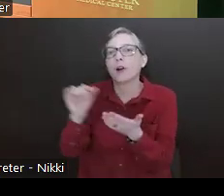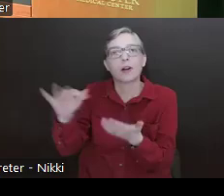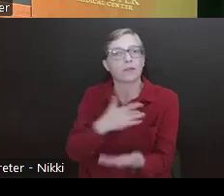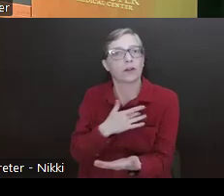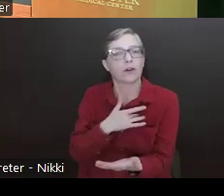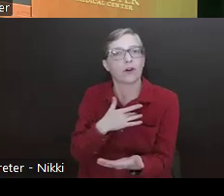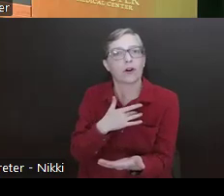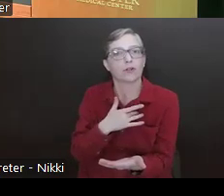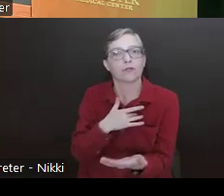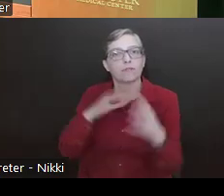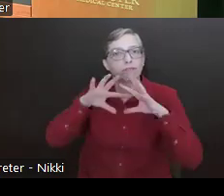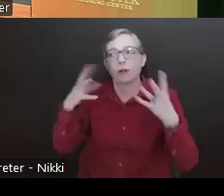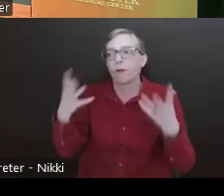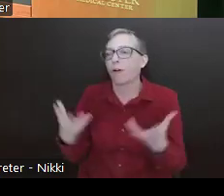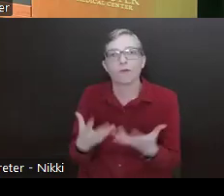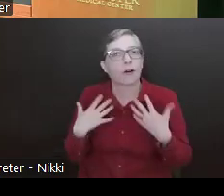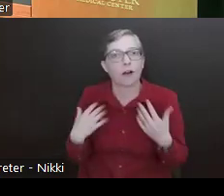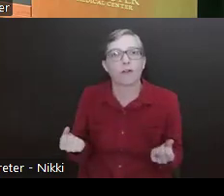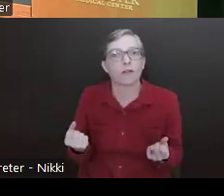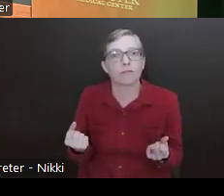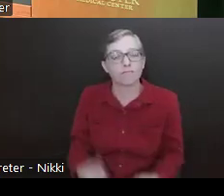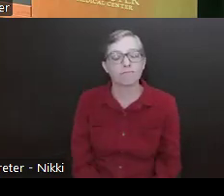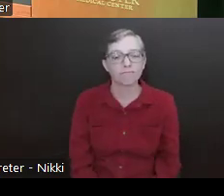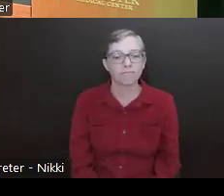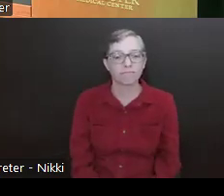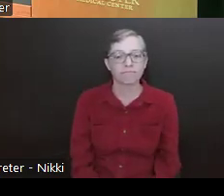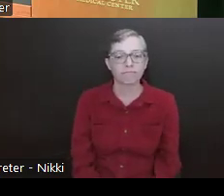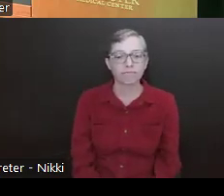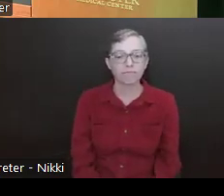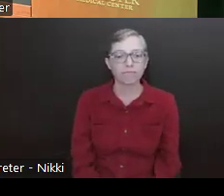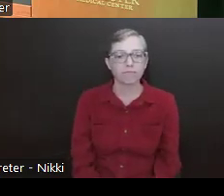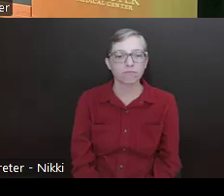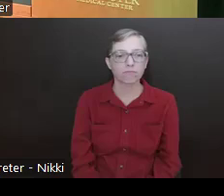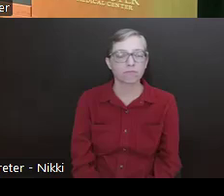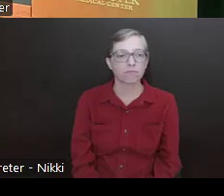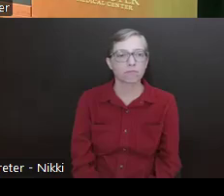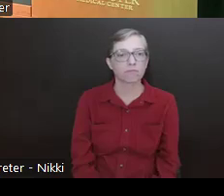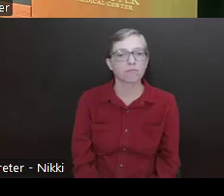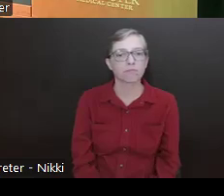for getting people better uh following their cardiac events now the last kind of treatment